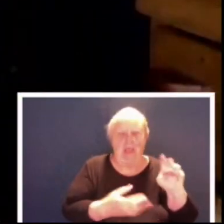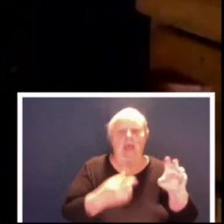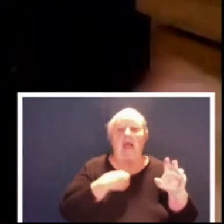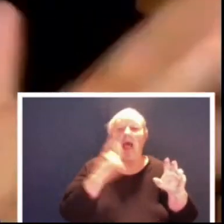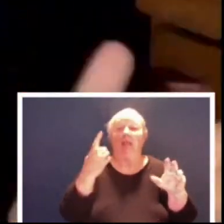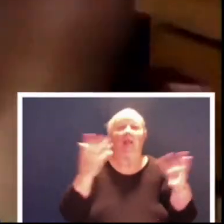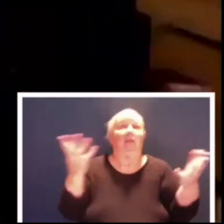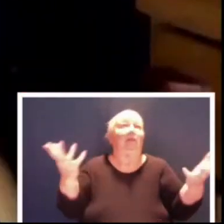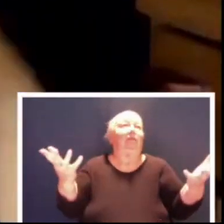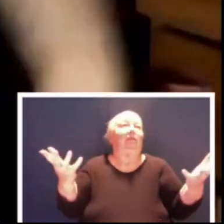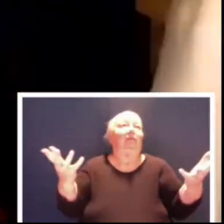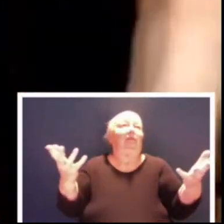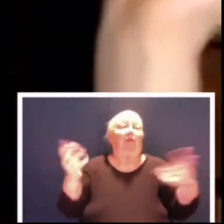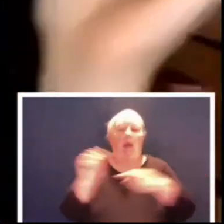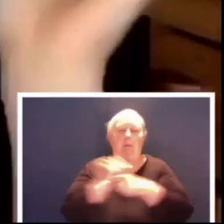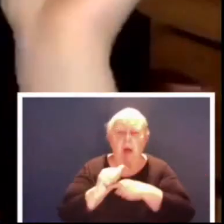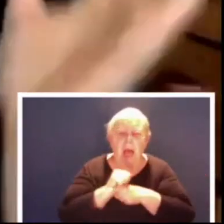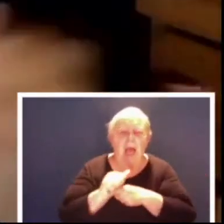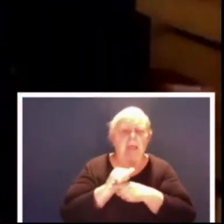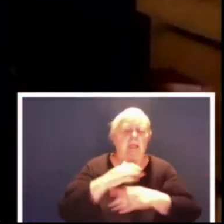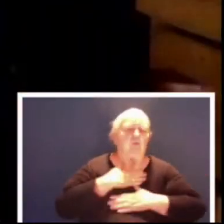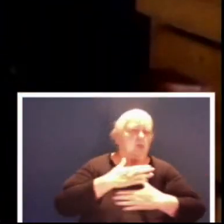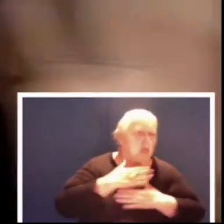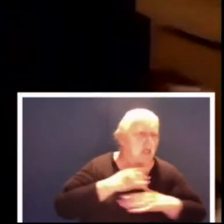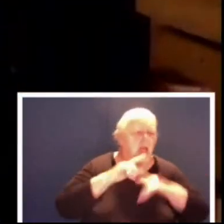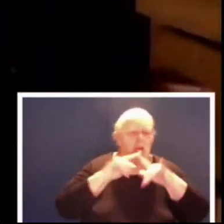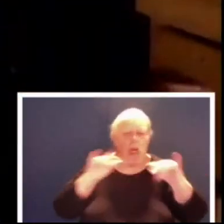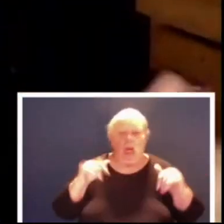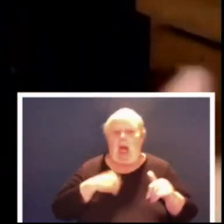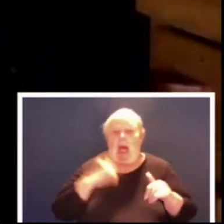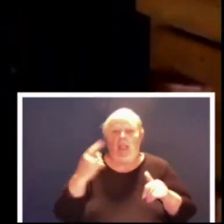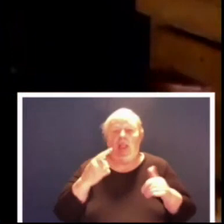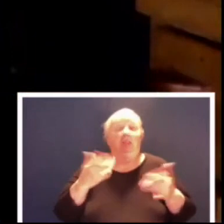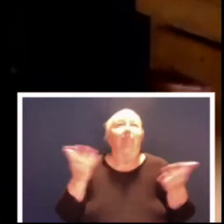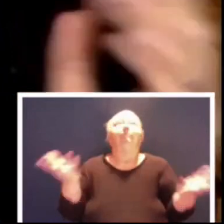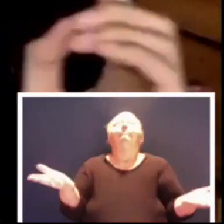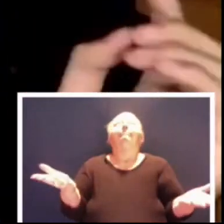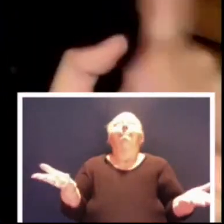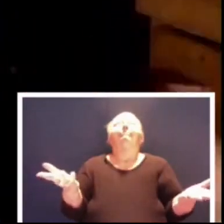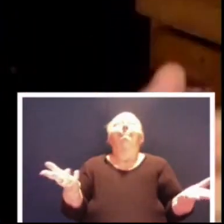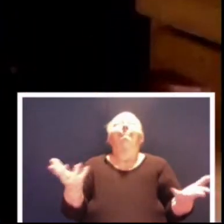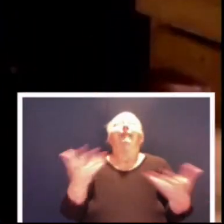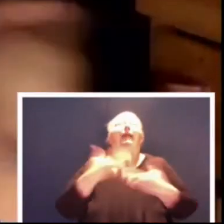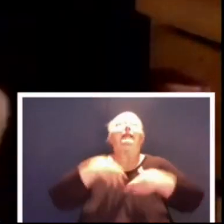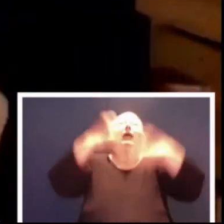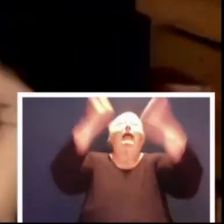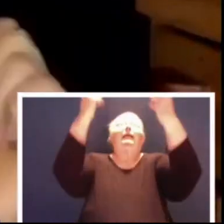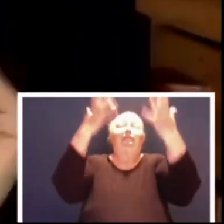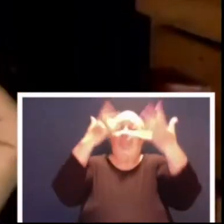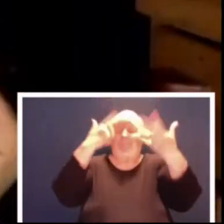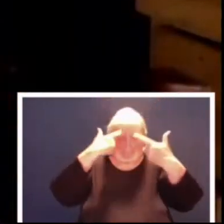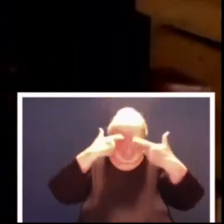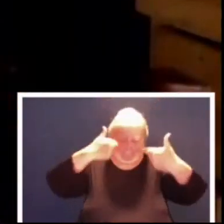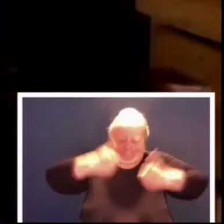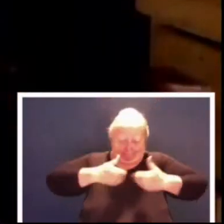I'm like, just. I'm gonna, body, it's up to you. Tag, you're it.